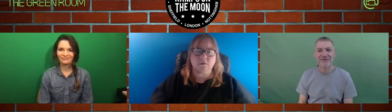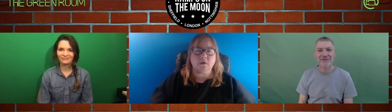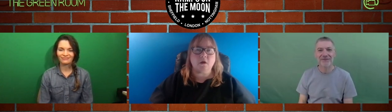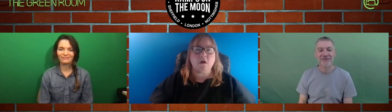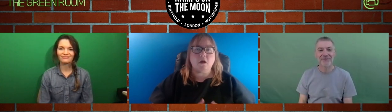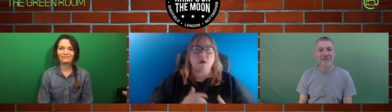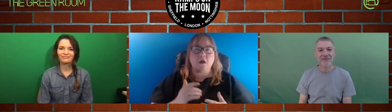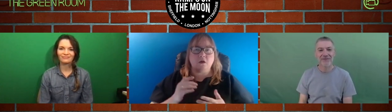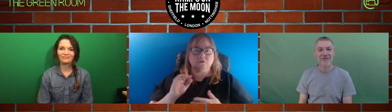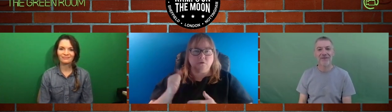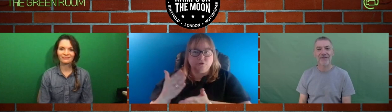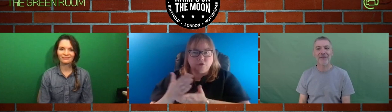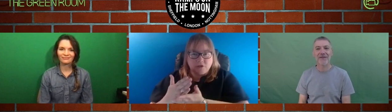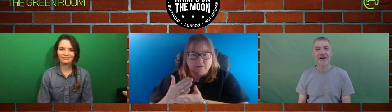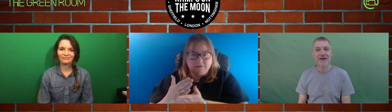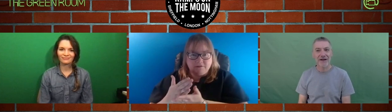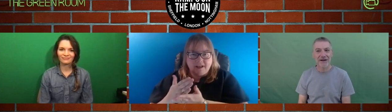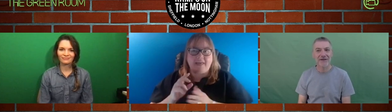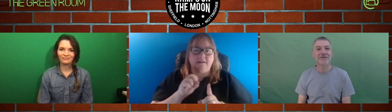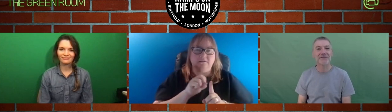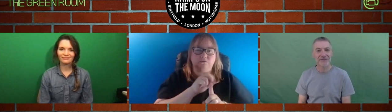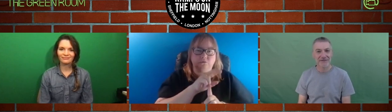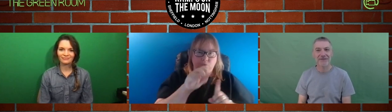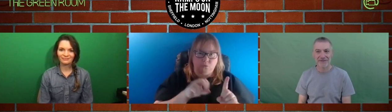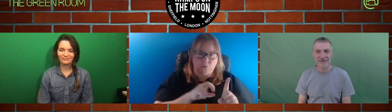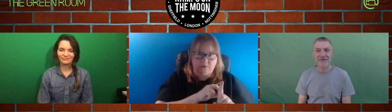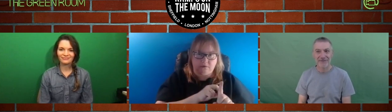going onto tour afterwards. RH: Yeah. That's brilliant.